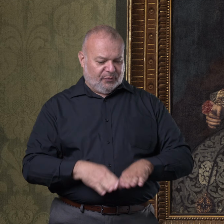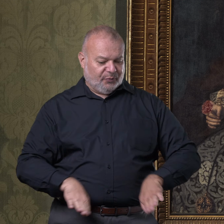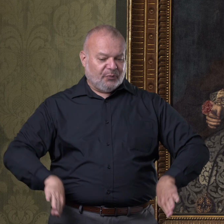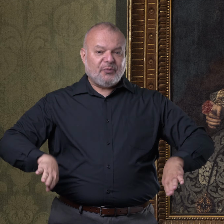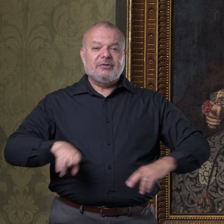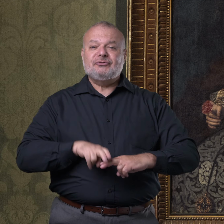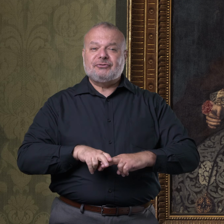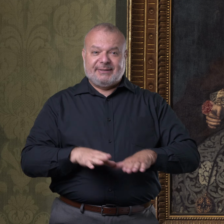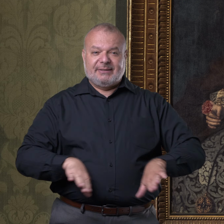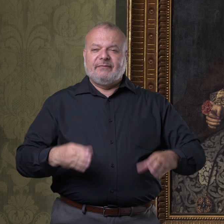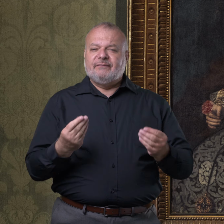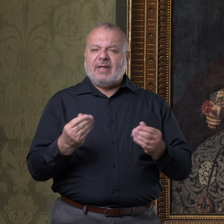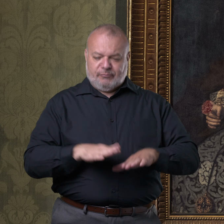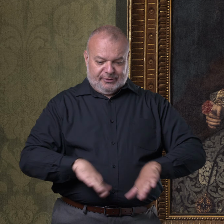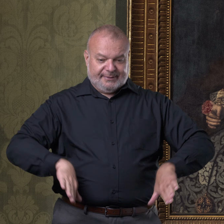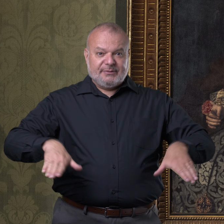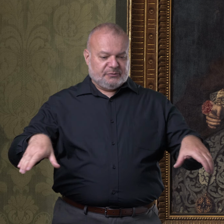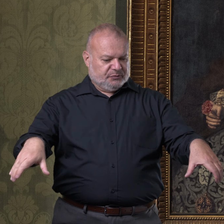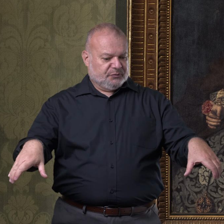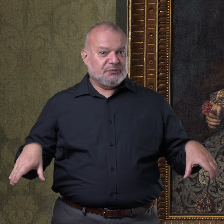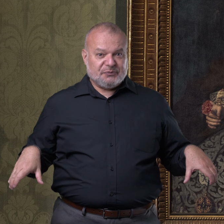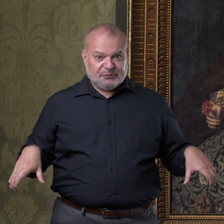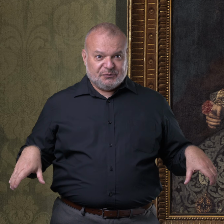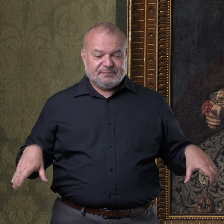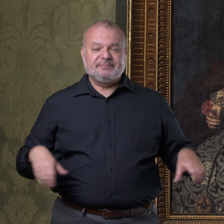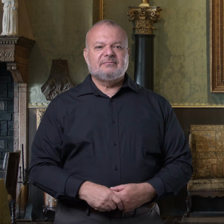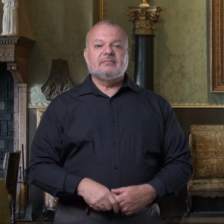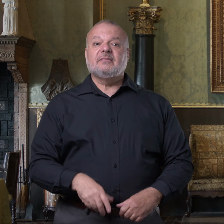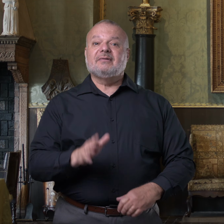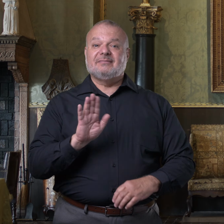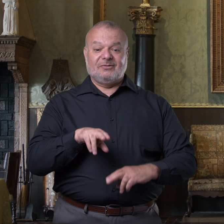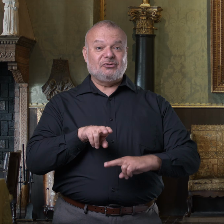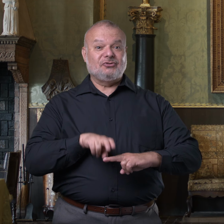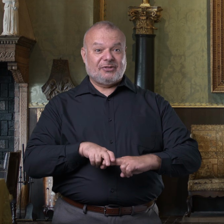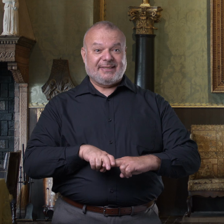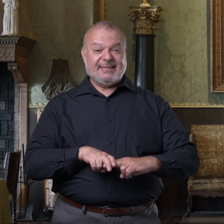damask.